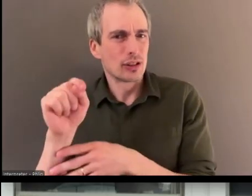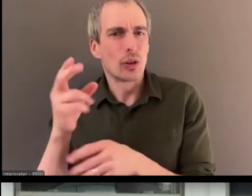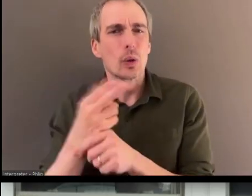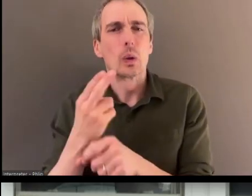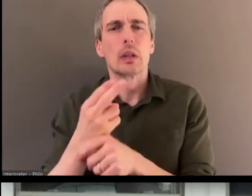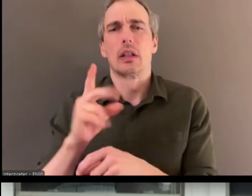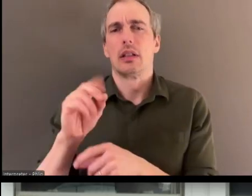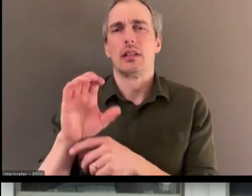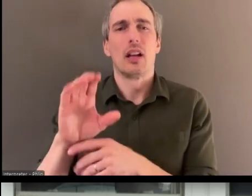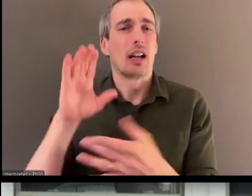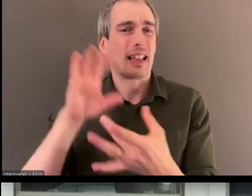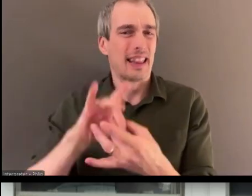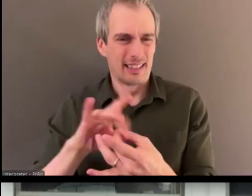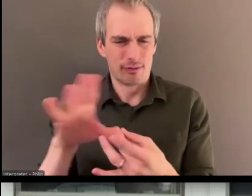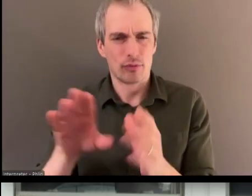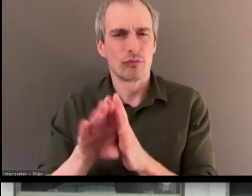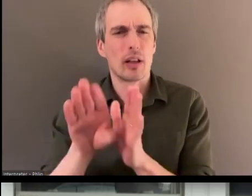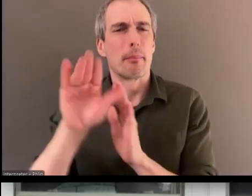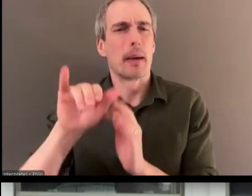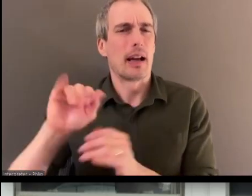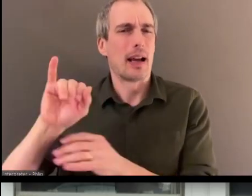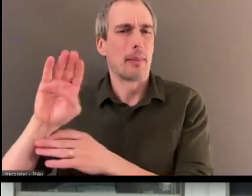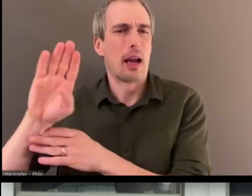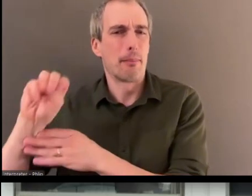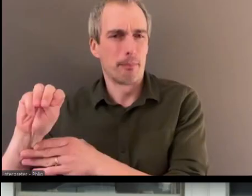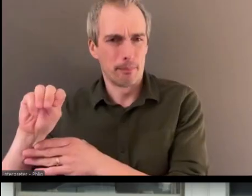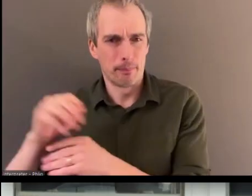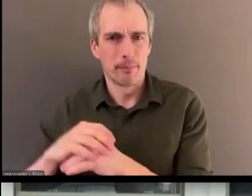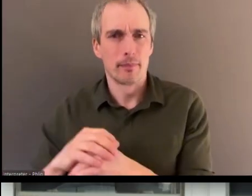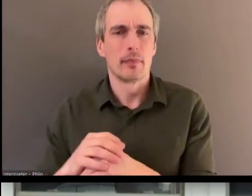It's excellent for getting the majority of the text out of a PDF.